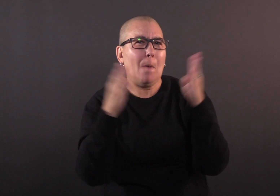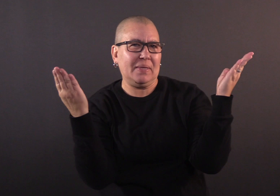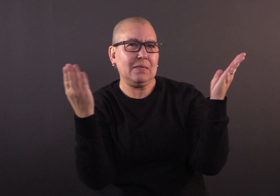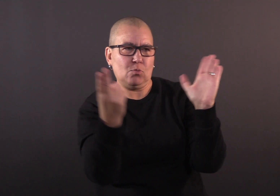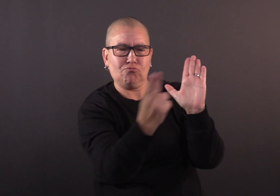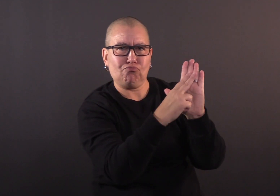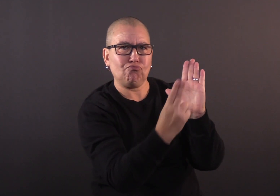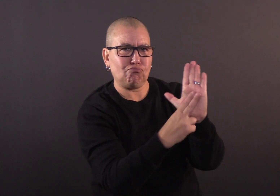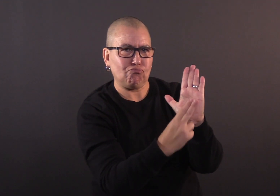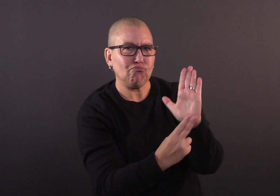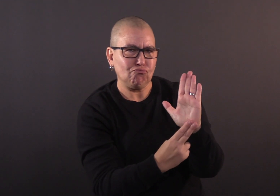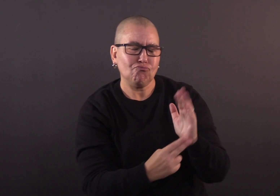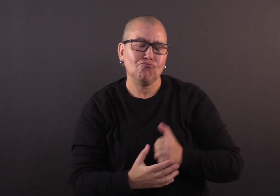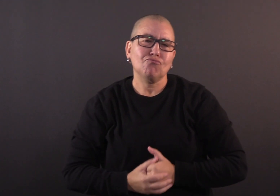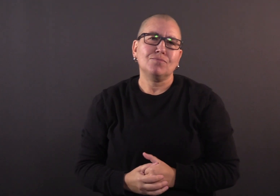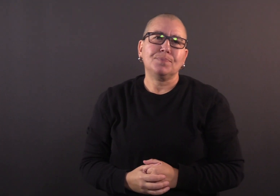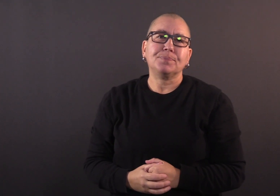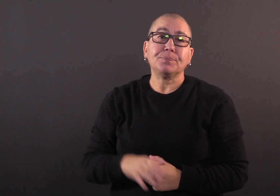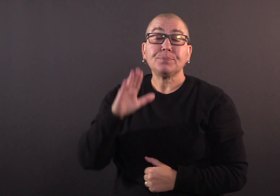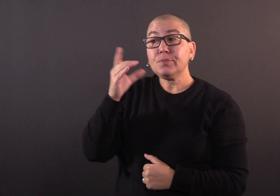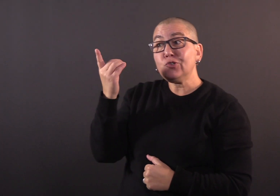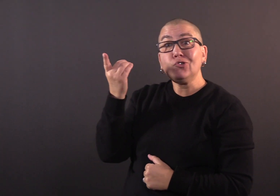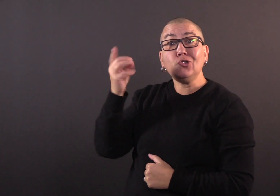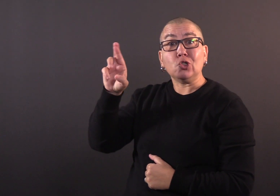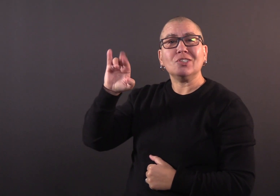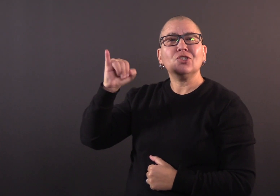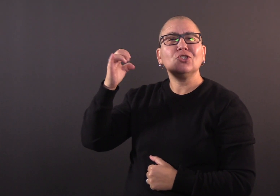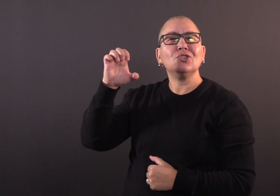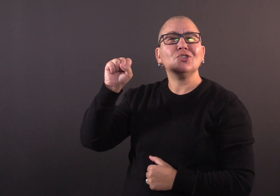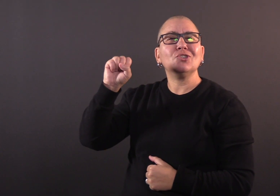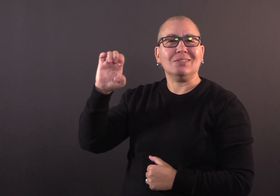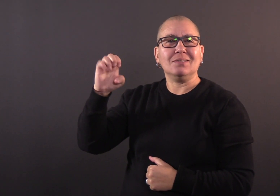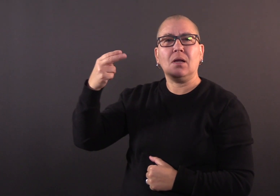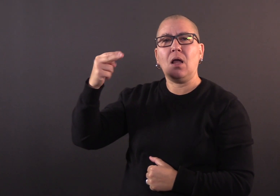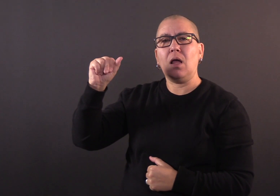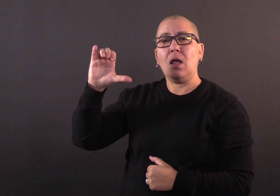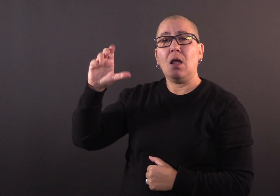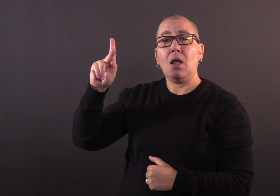many doses to buy up-front while waiting to learn how much insurance companies would reimburse them